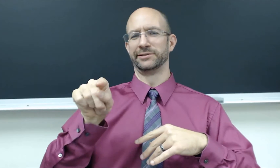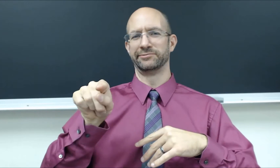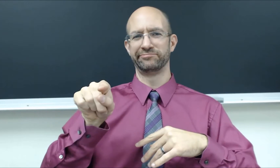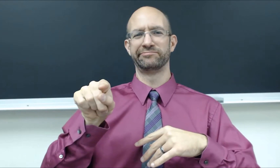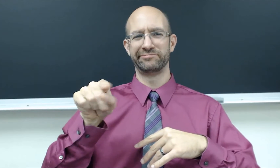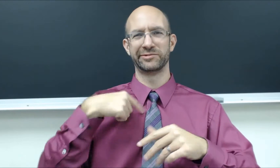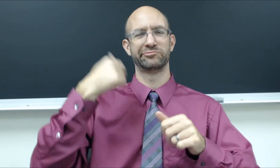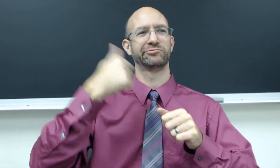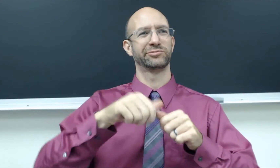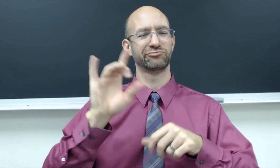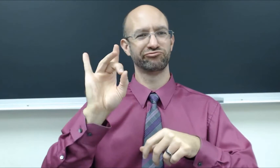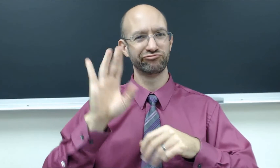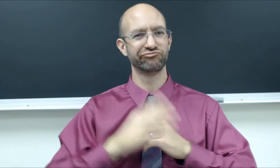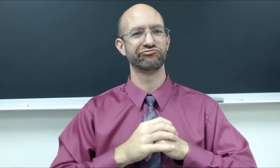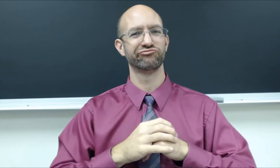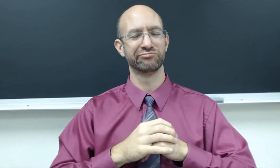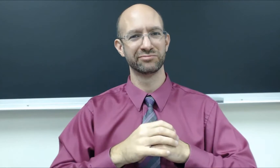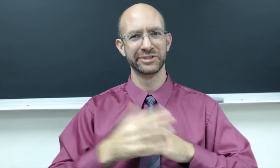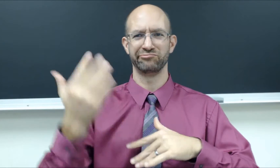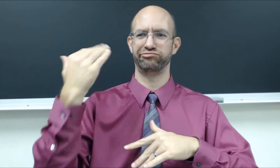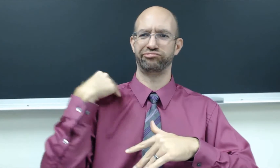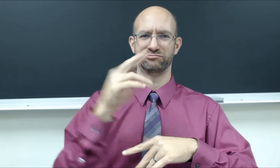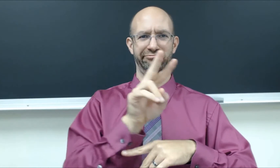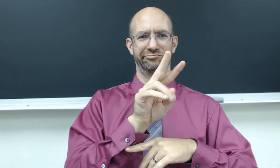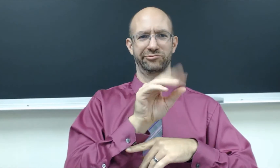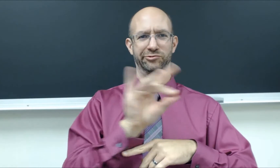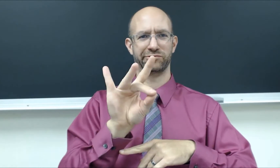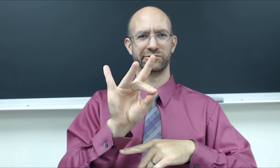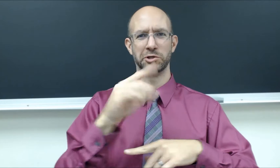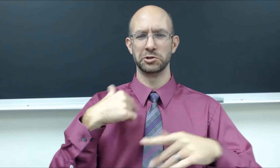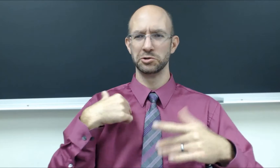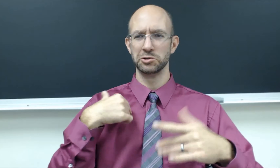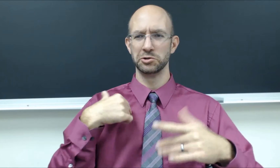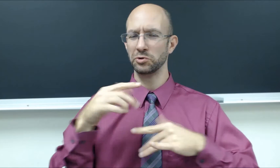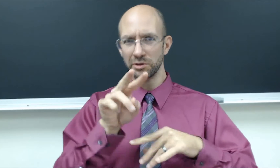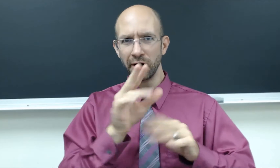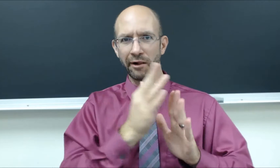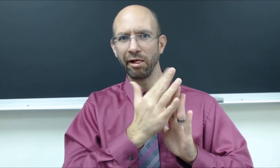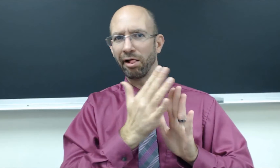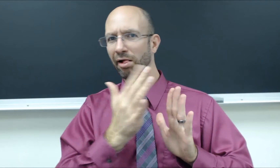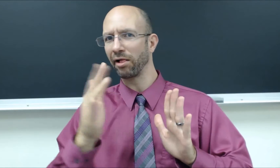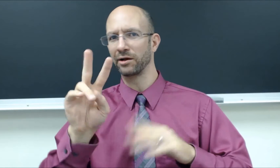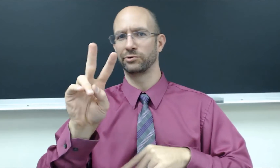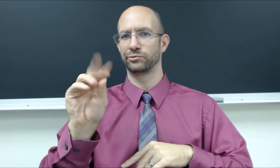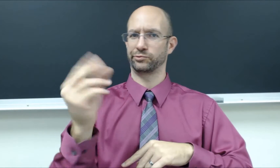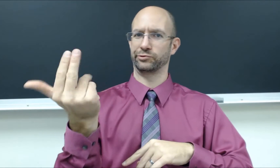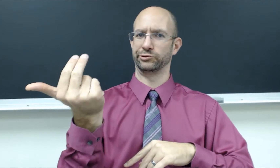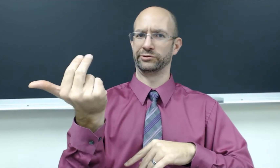There was a certain show that I remember fondly. Back then in 2008 when I watched, it went on through 2013.